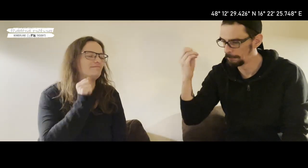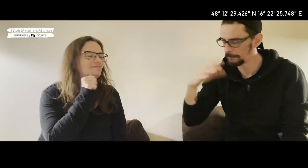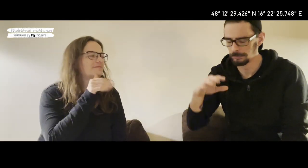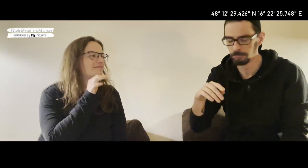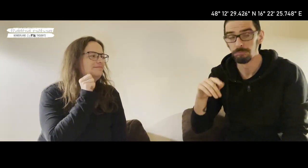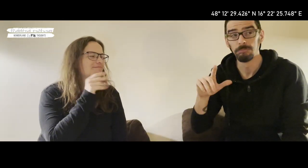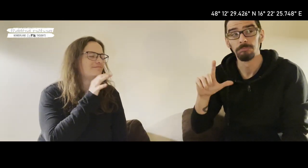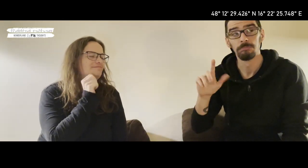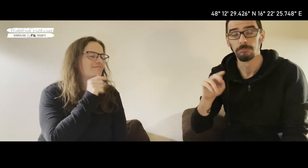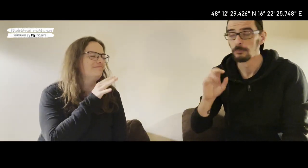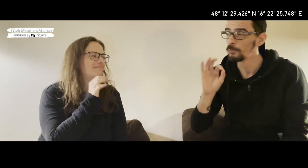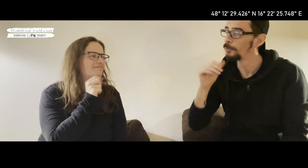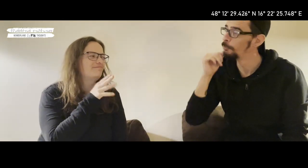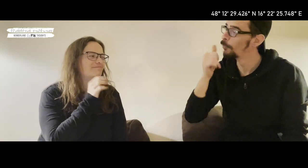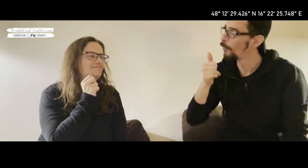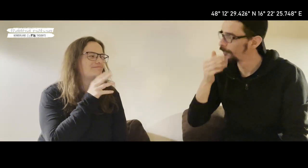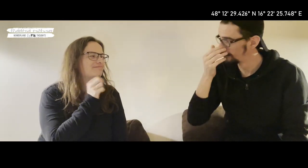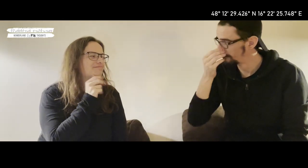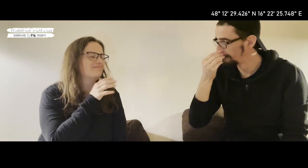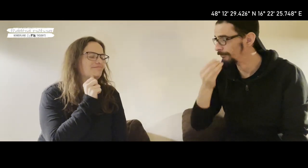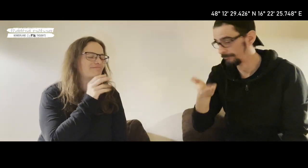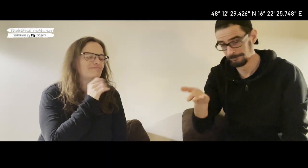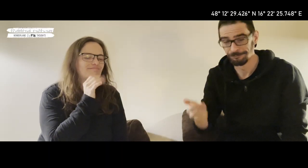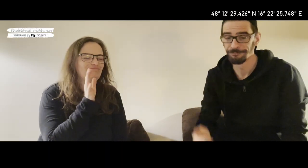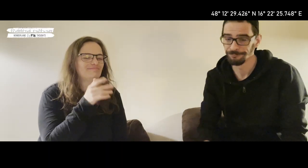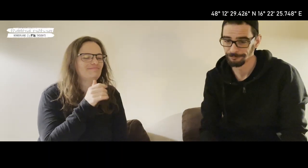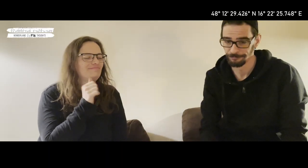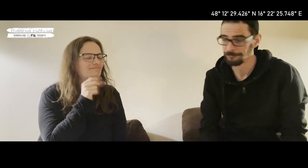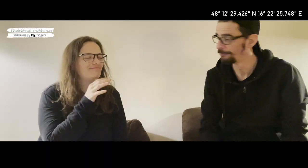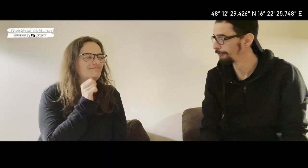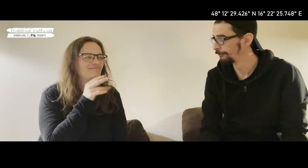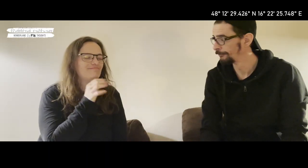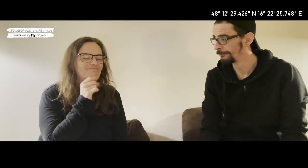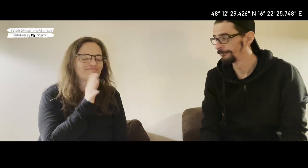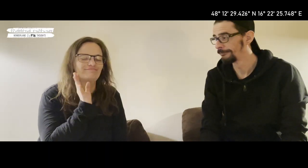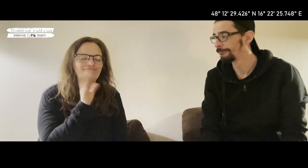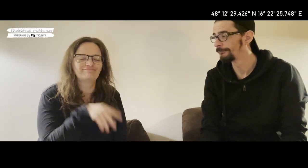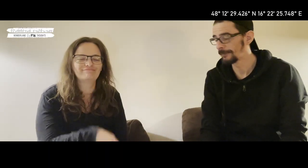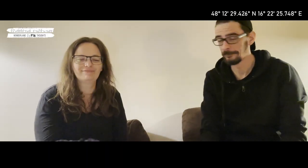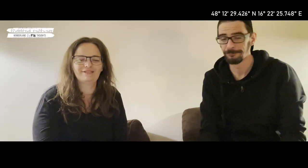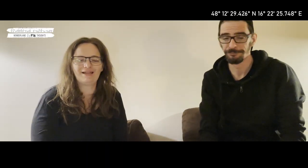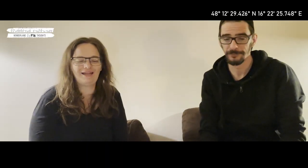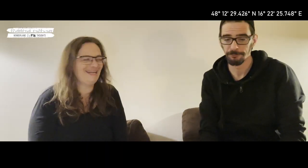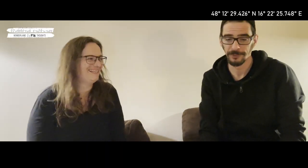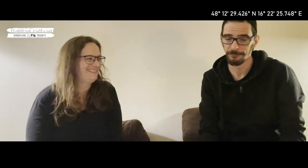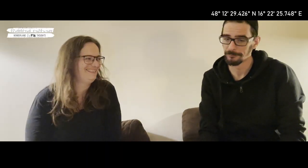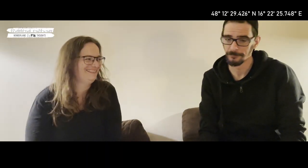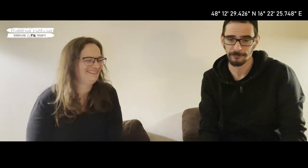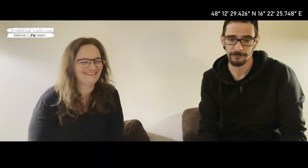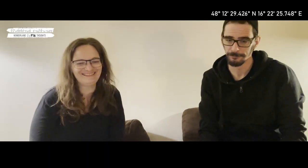You are greeted with this gentle awakening. Constantly, daily, day after day, Day in, day out, over and over again, every day.